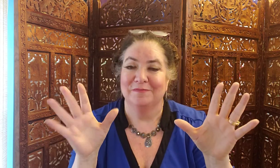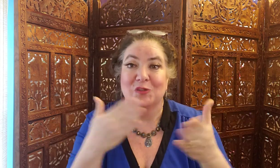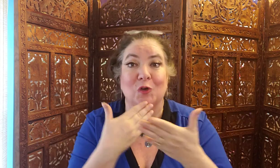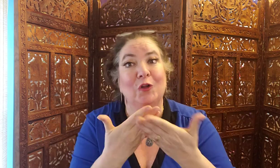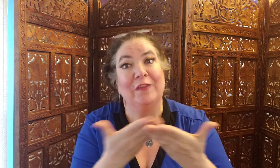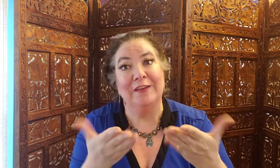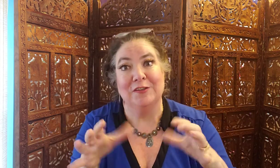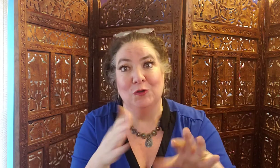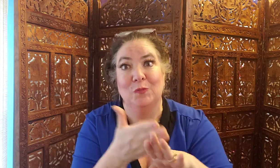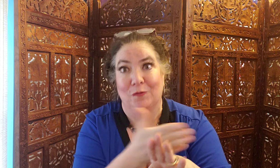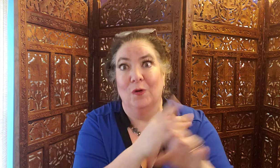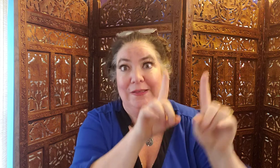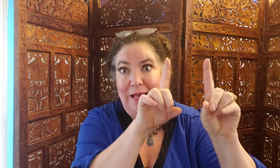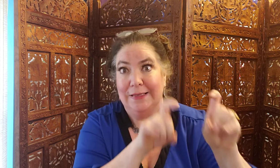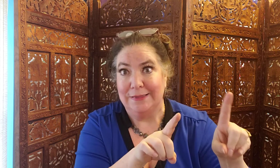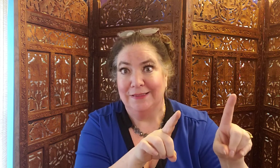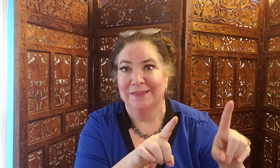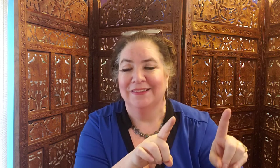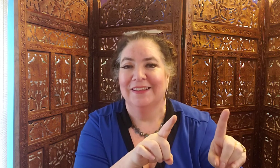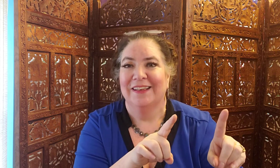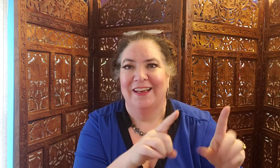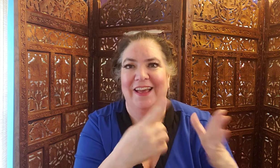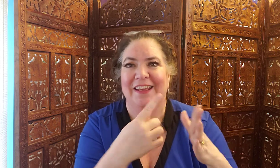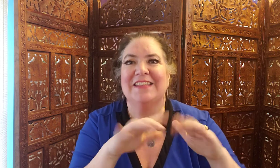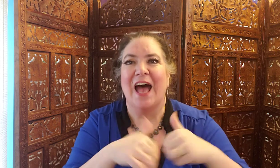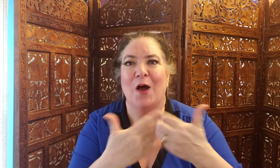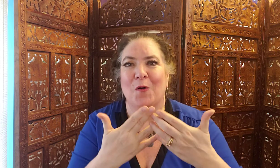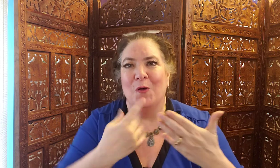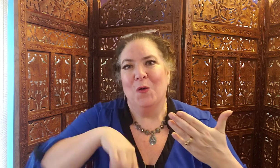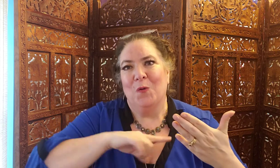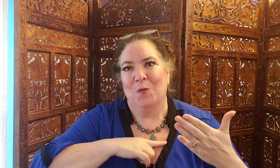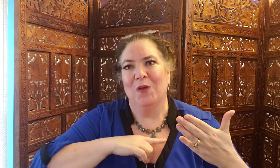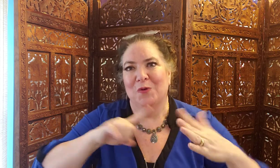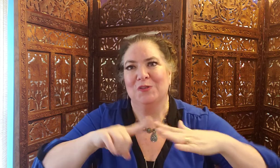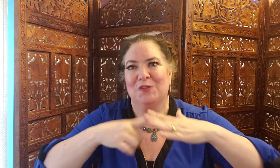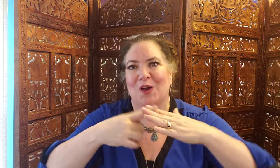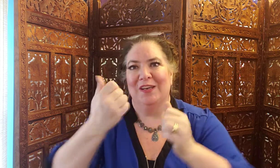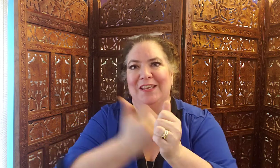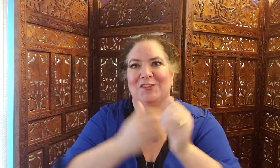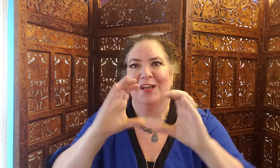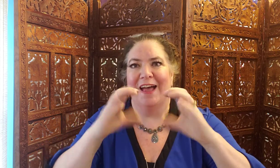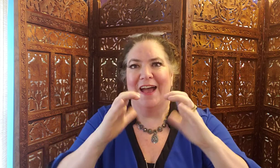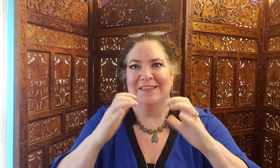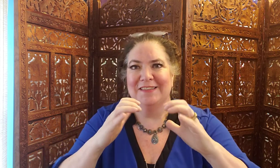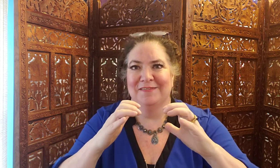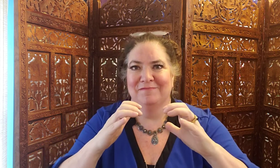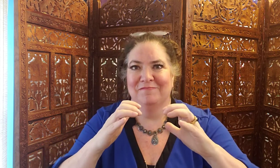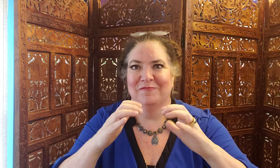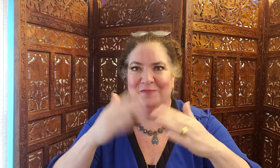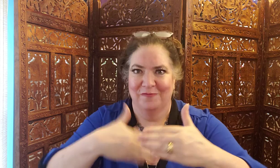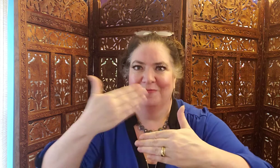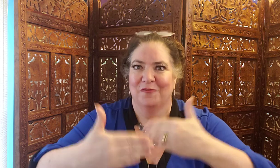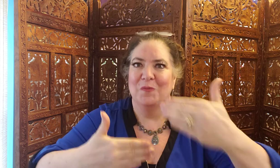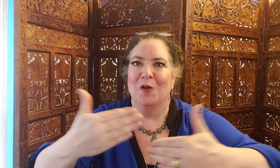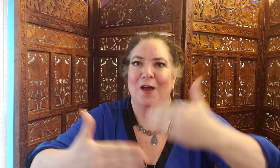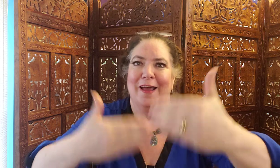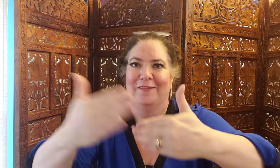it's a good thing to do before a test, and it's how we will start each class from here on out.